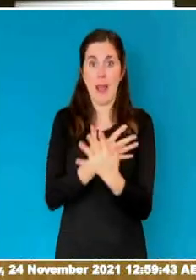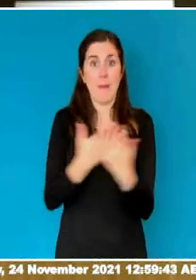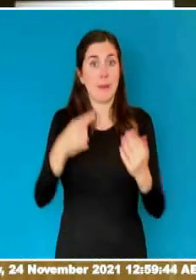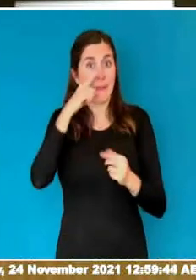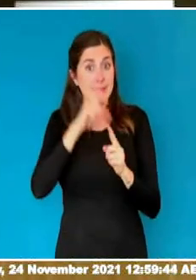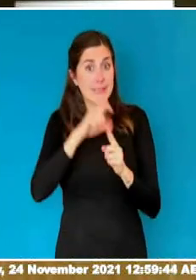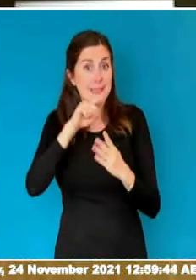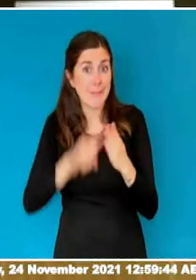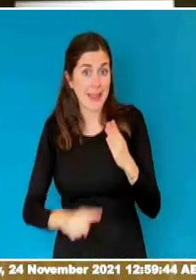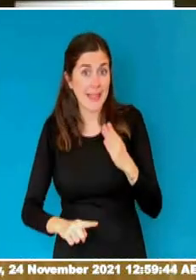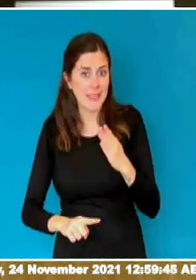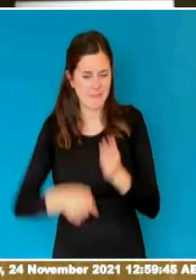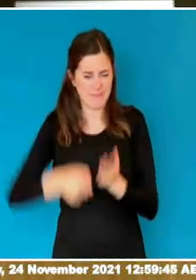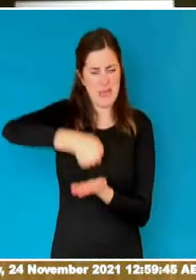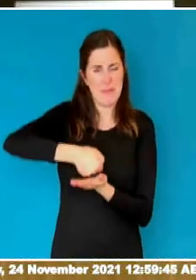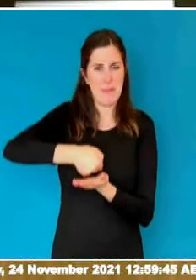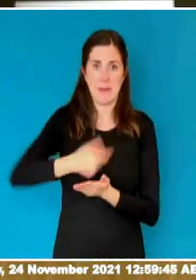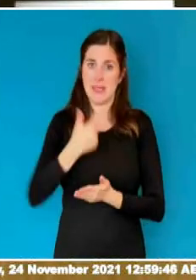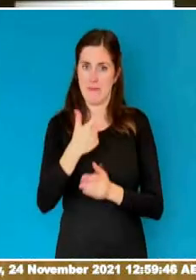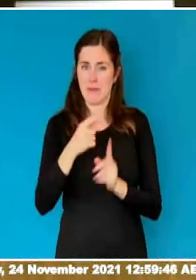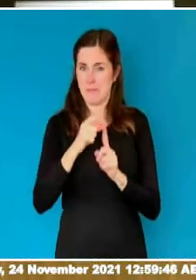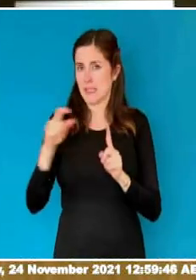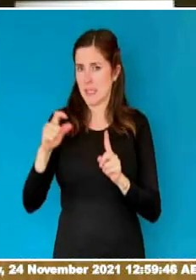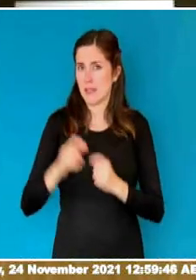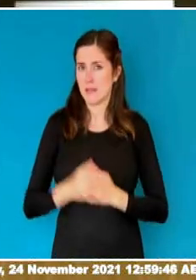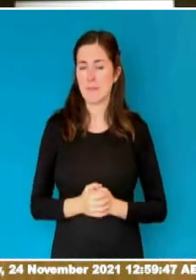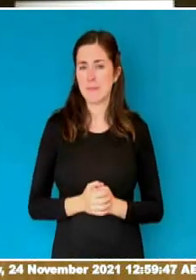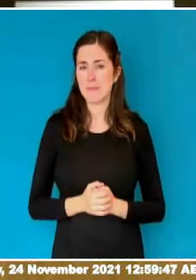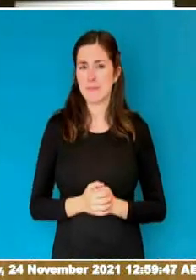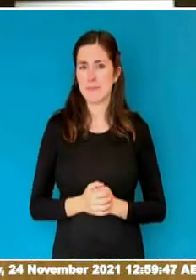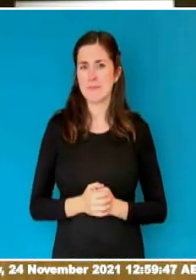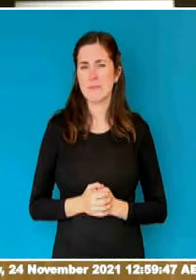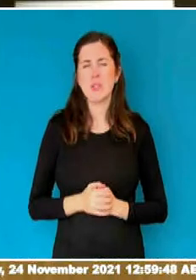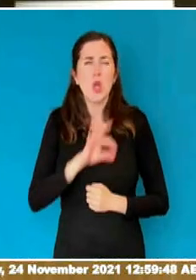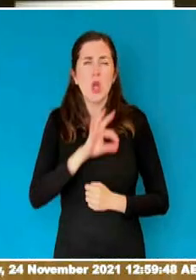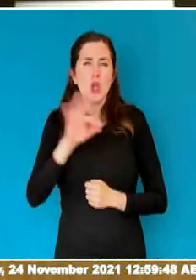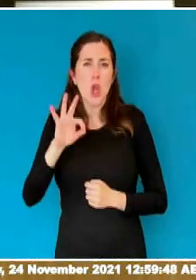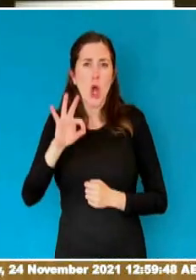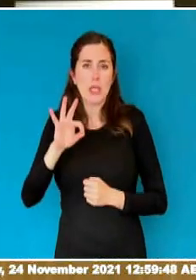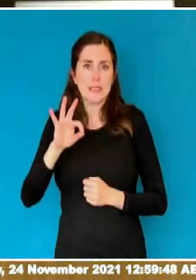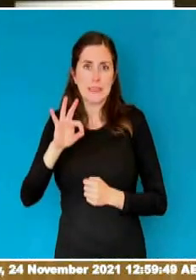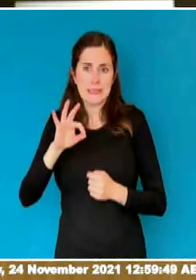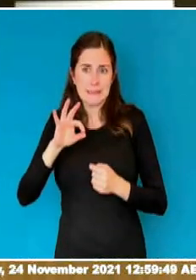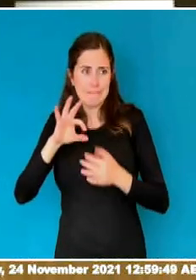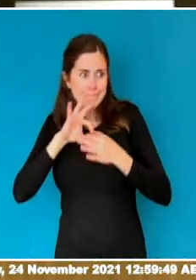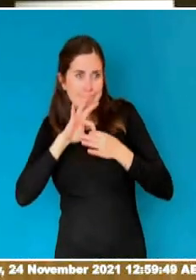Now, we don't specifically tie that to recruitment because we actually see thatÂ